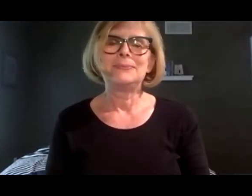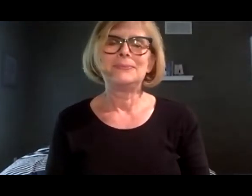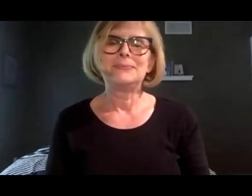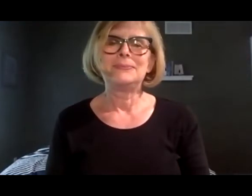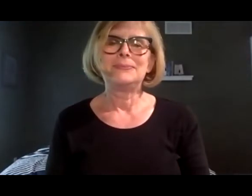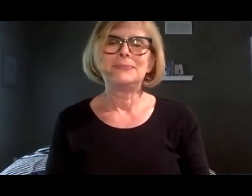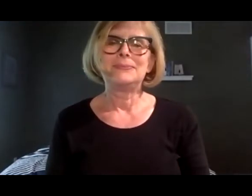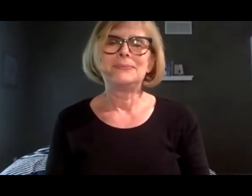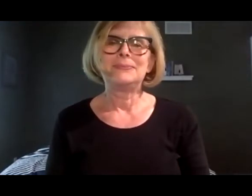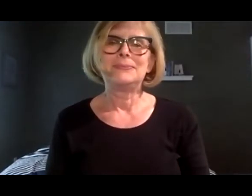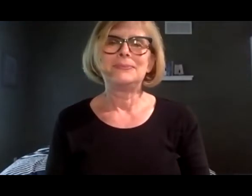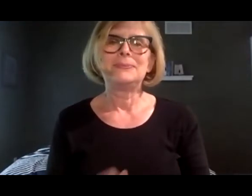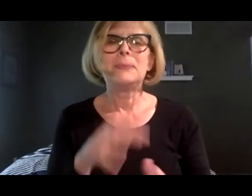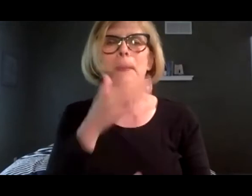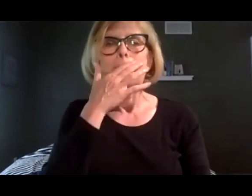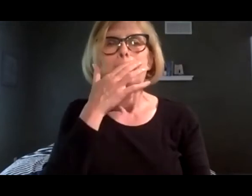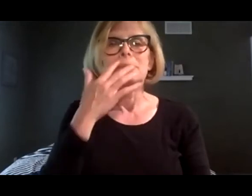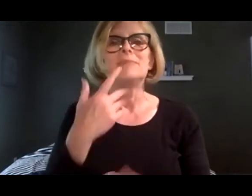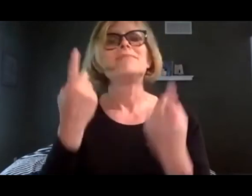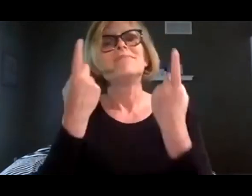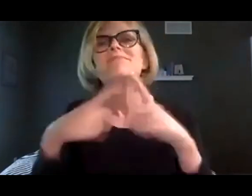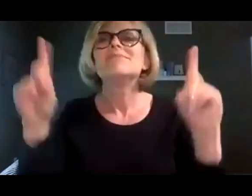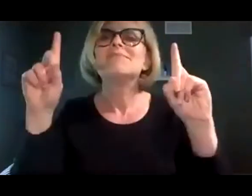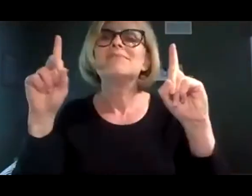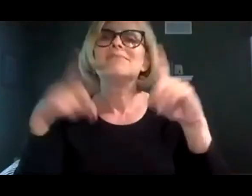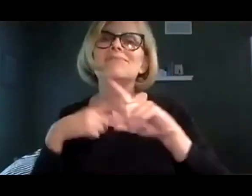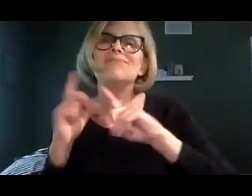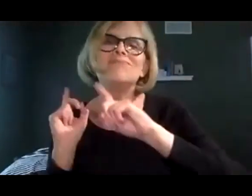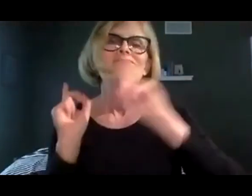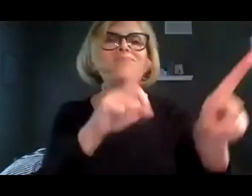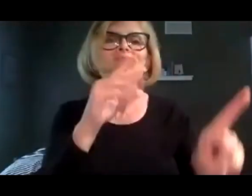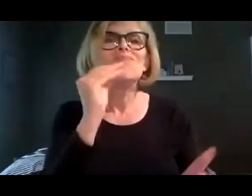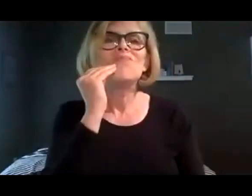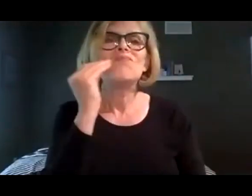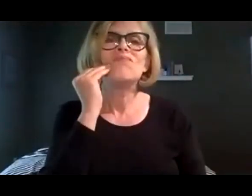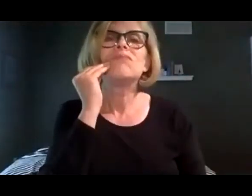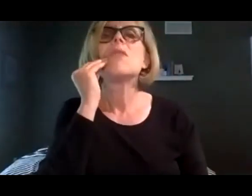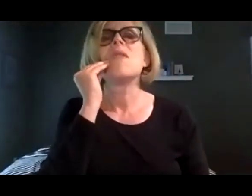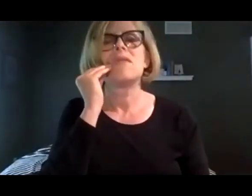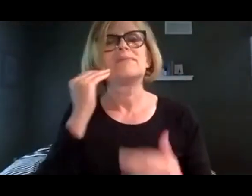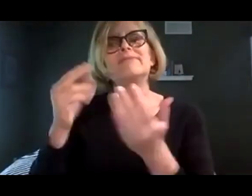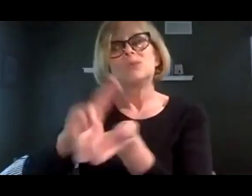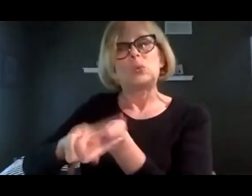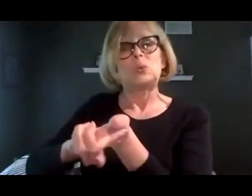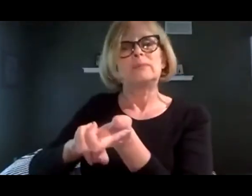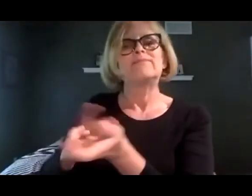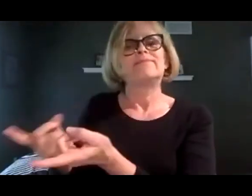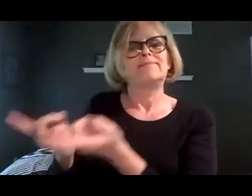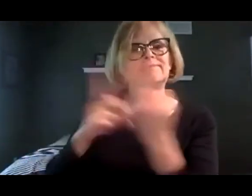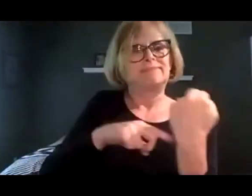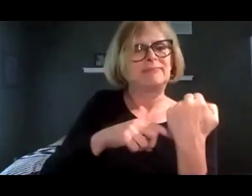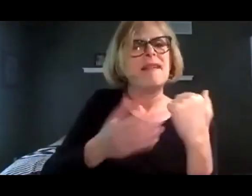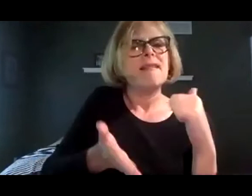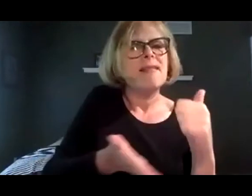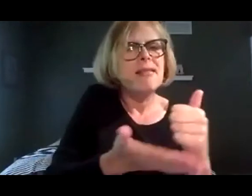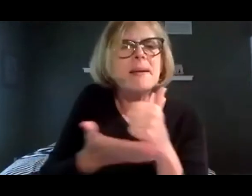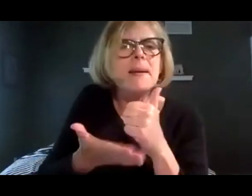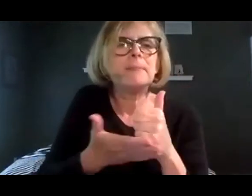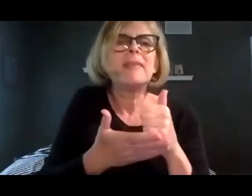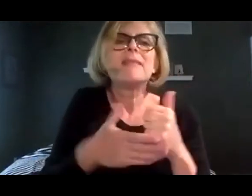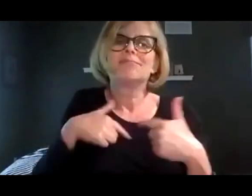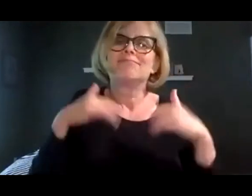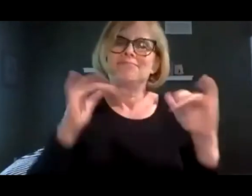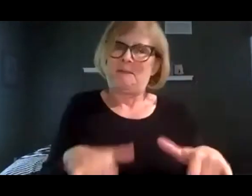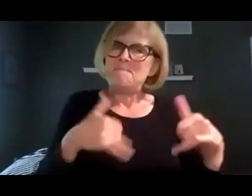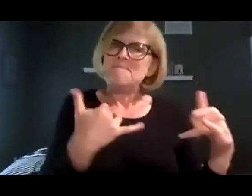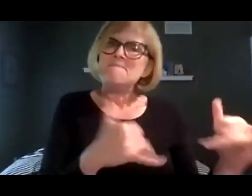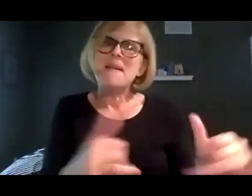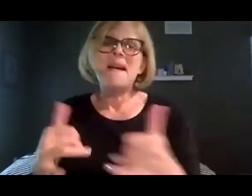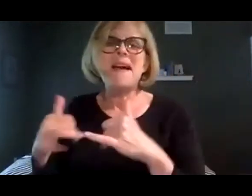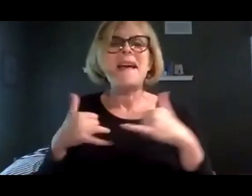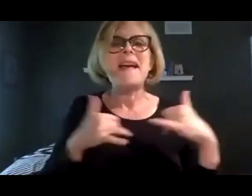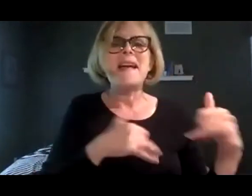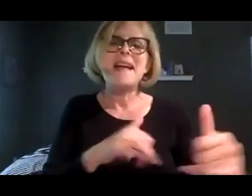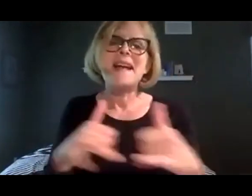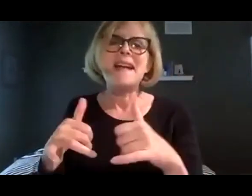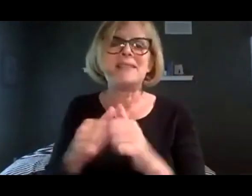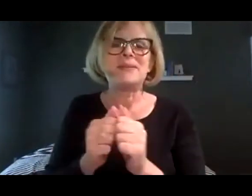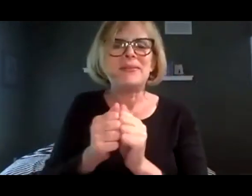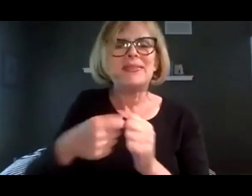I finally go home and have nurses who help, but I play around and make them all yelp!